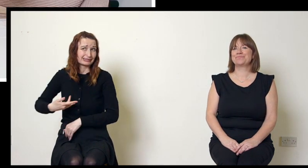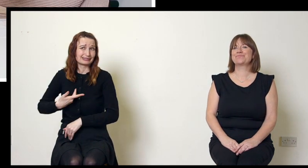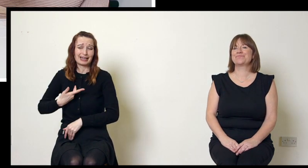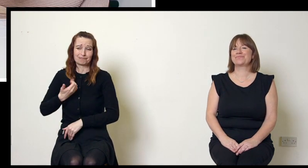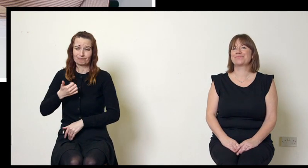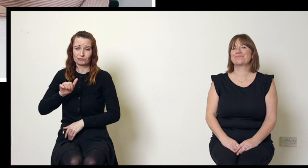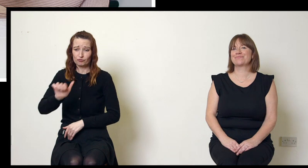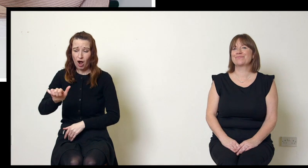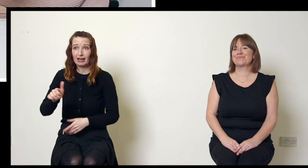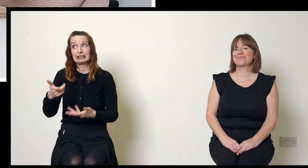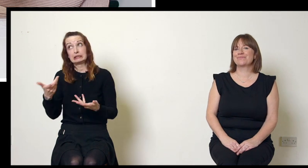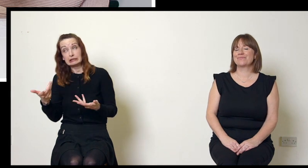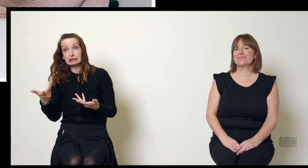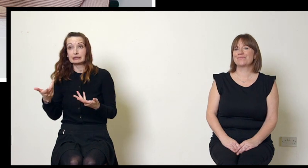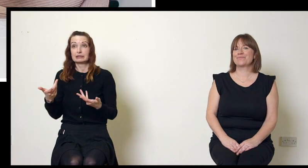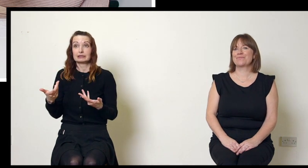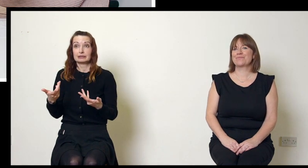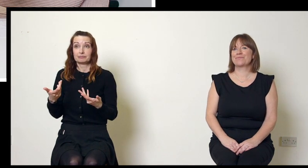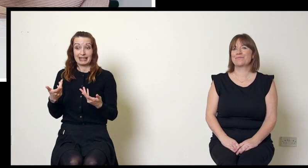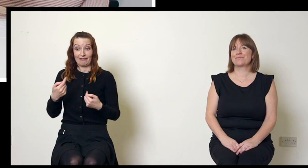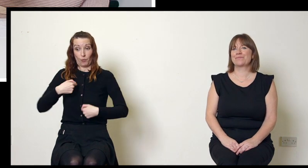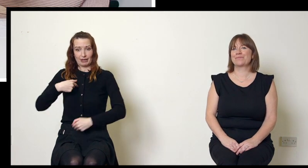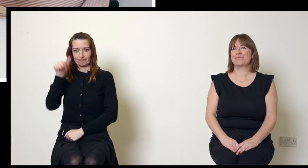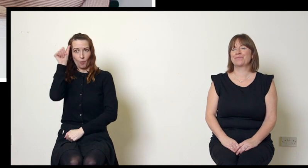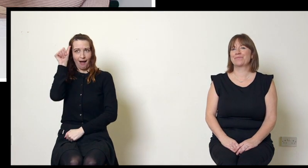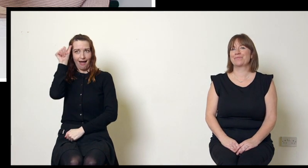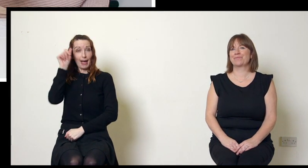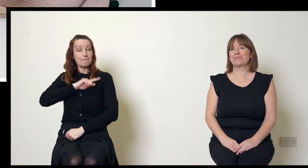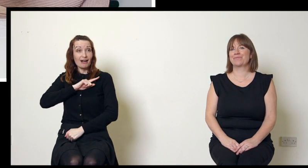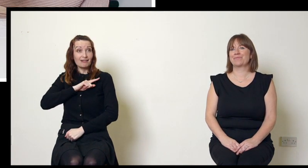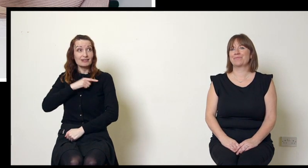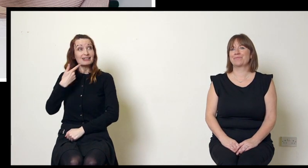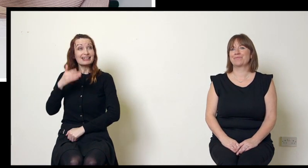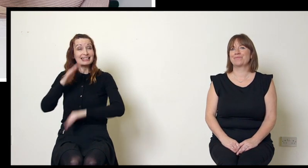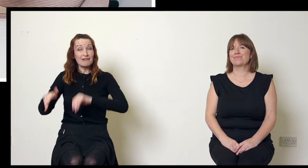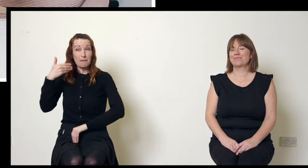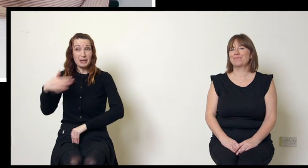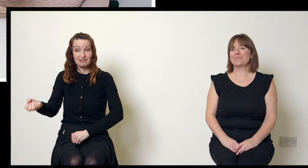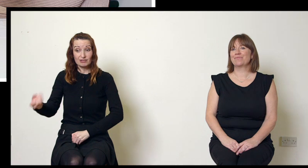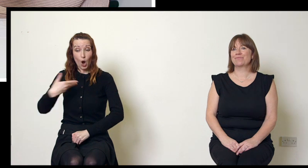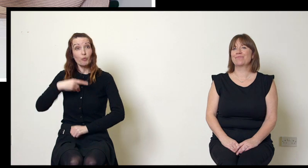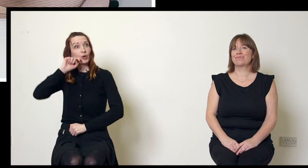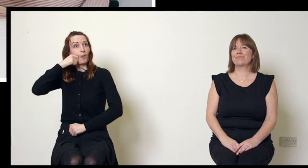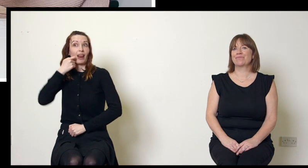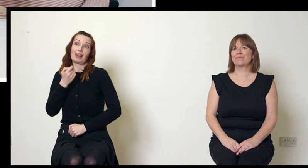But at the end of the day, if we don't know because we've never been told then we are going to make not mistakes,